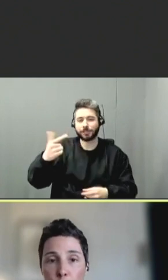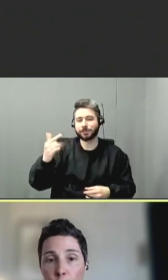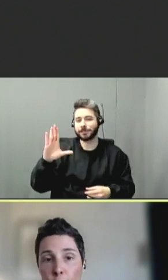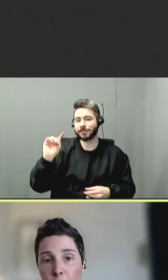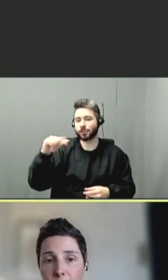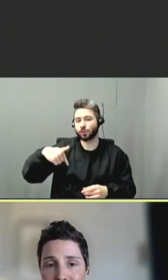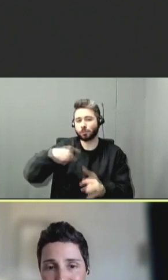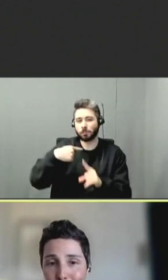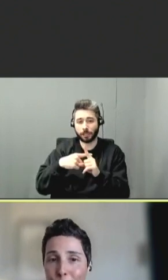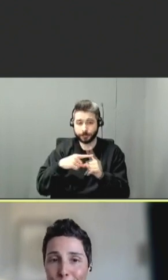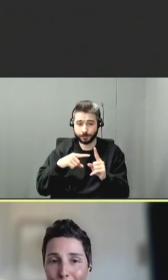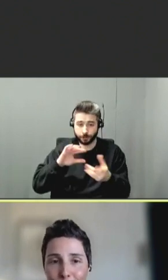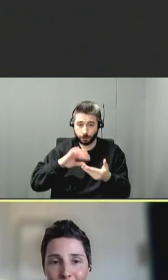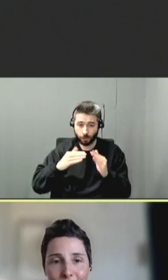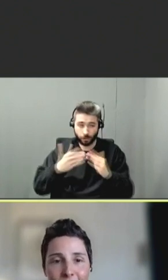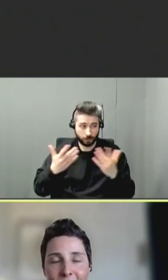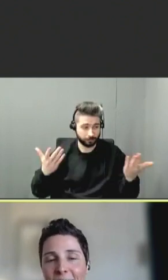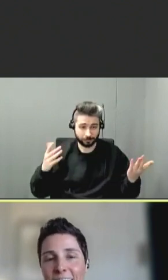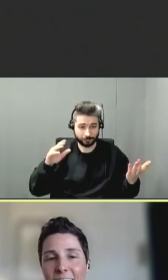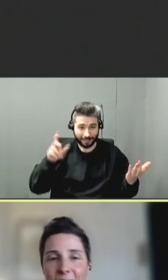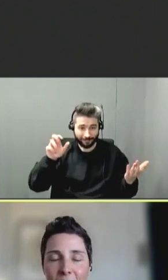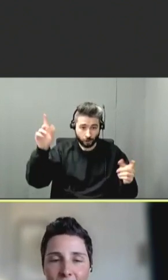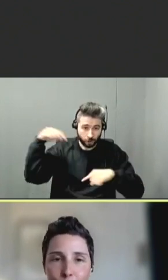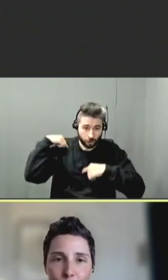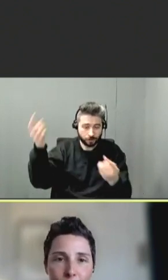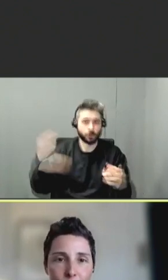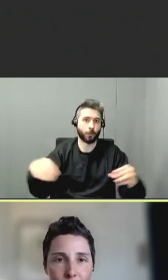ever. So, more of that please. Next slide, please.